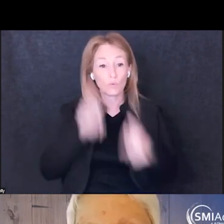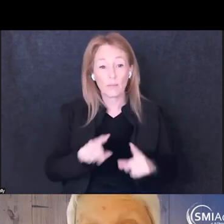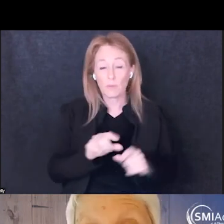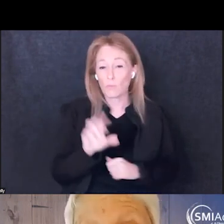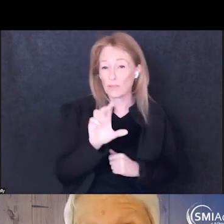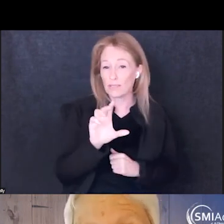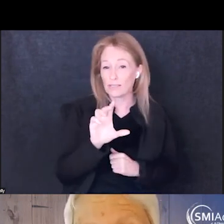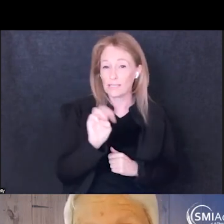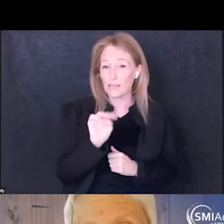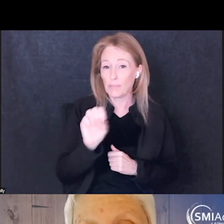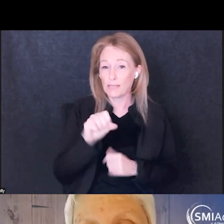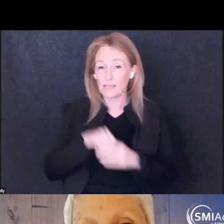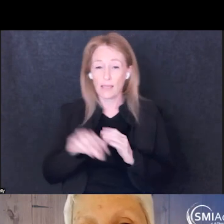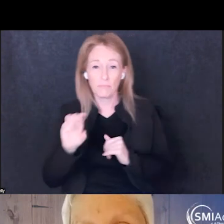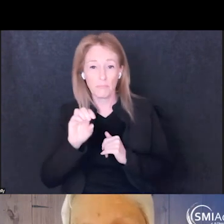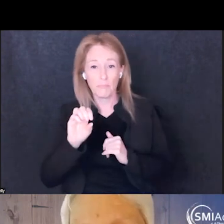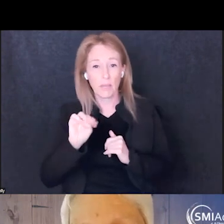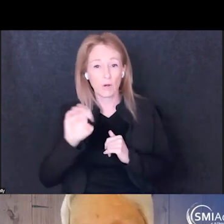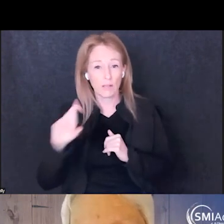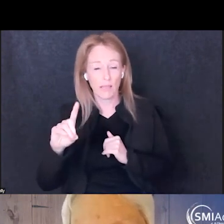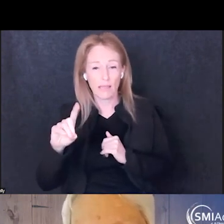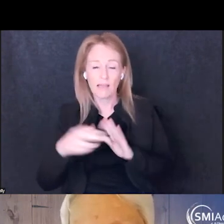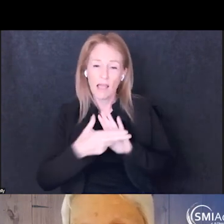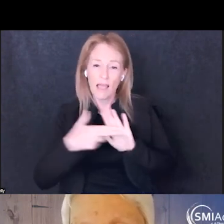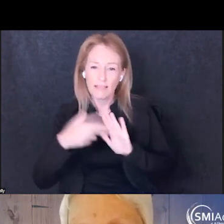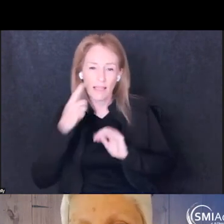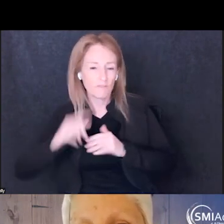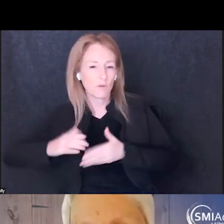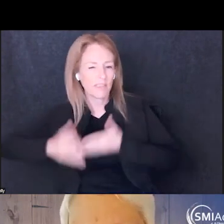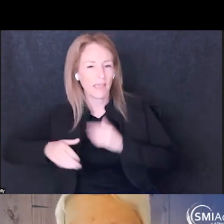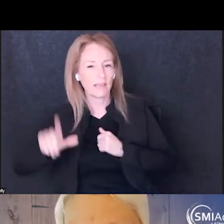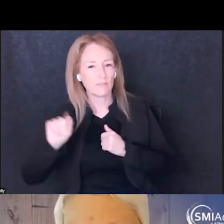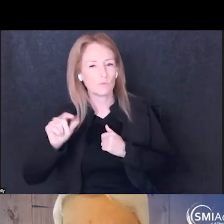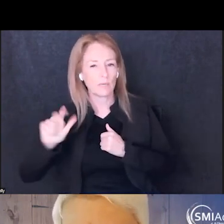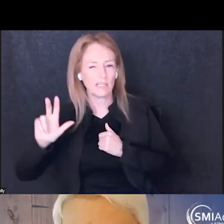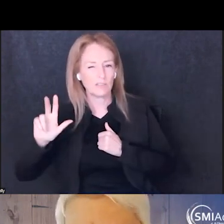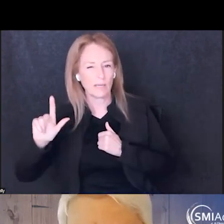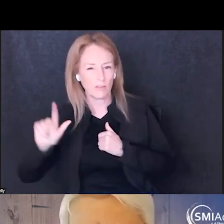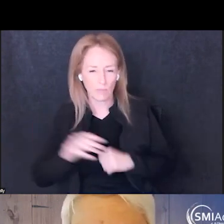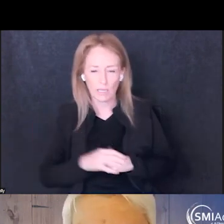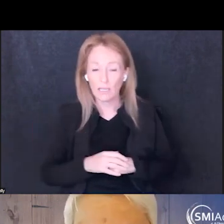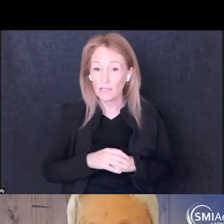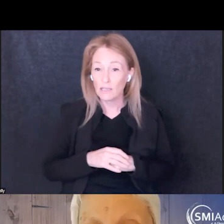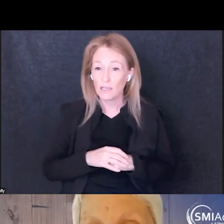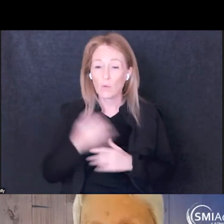MARYLAND HIGHLIGHT FOR THE END OF 2023? WHAT WAS THEIR ONE THAT THEY WERE GOING TO HIGHLIGHT?